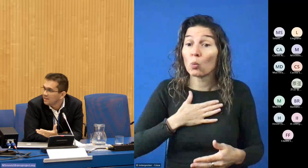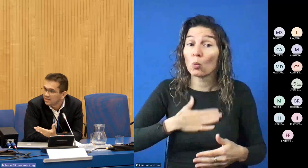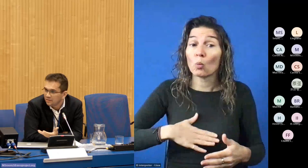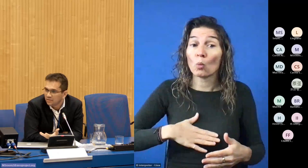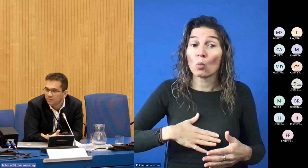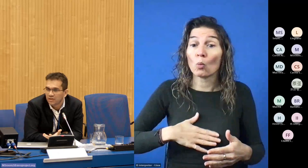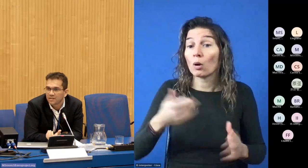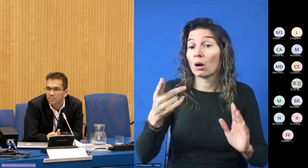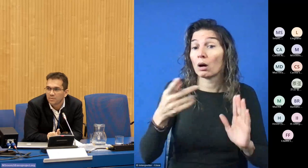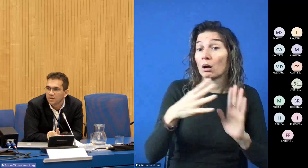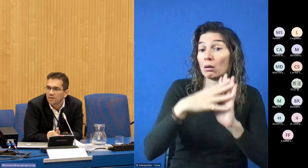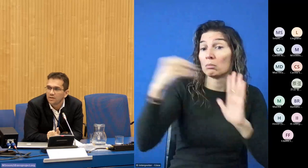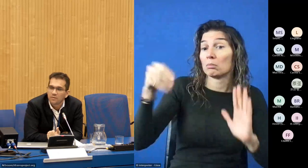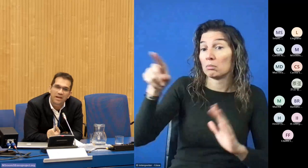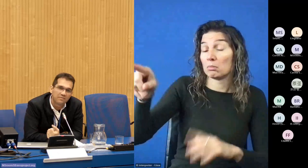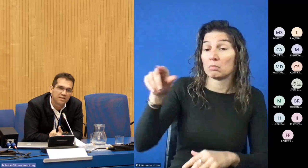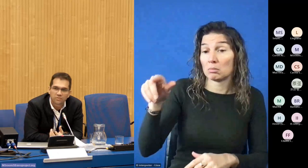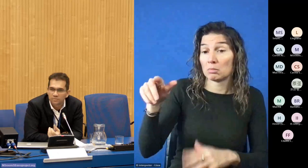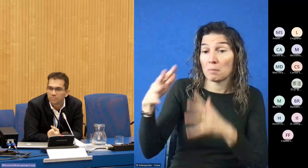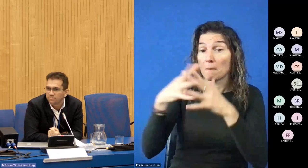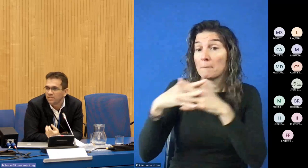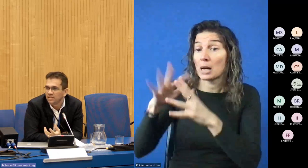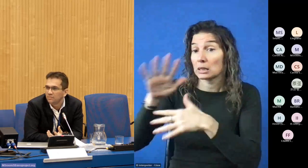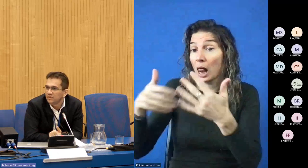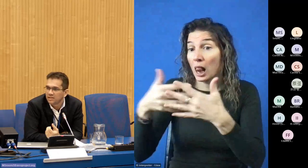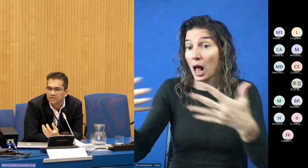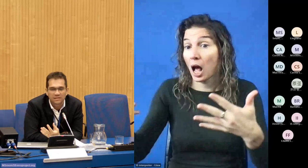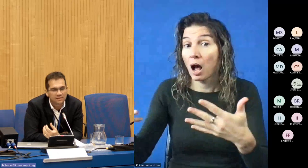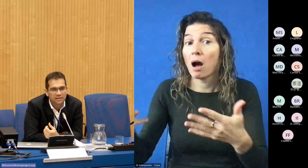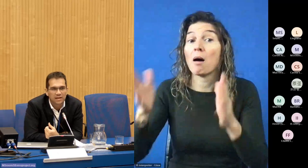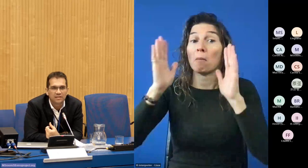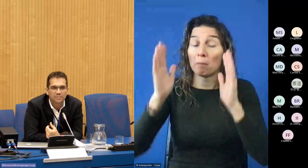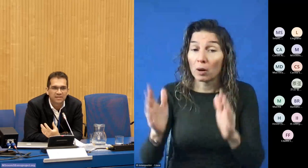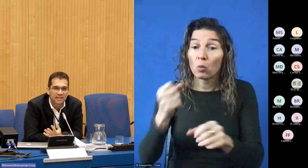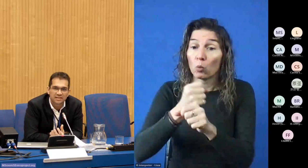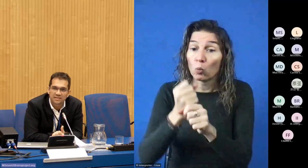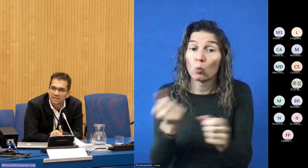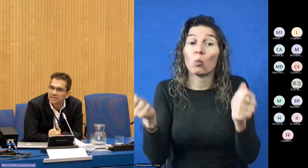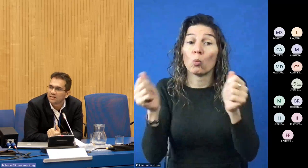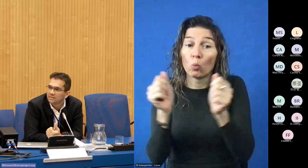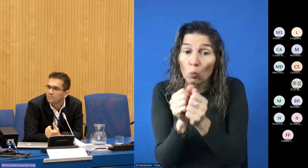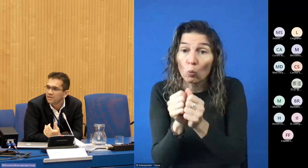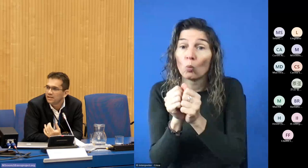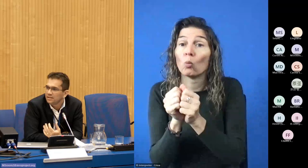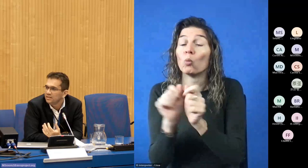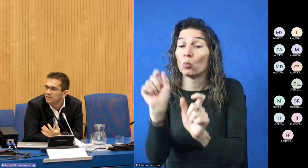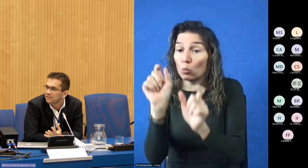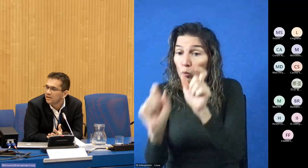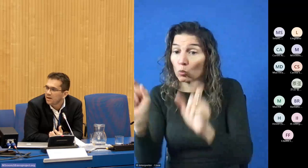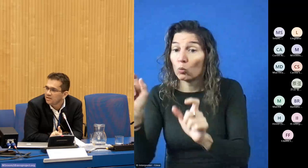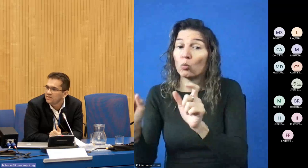sign language for example, we have a need to have specialists in American